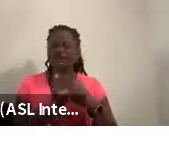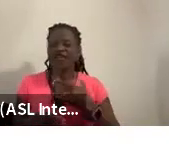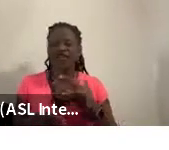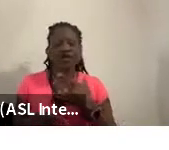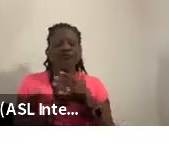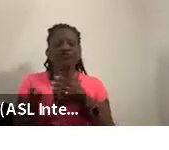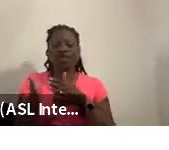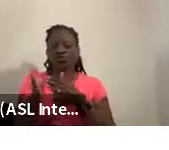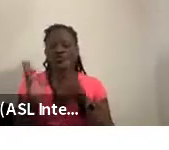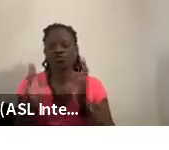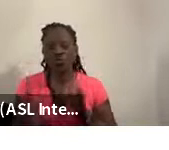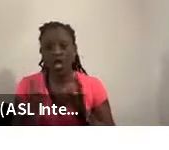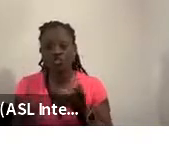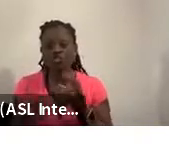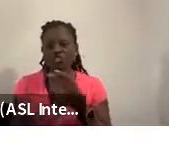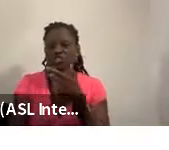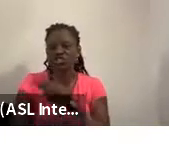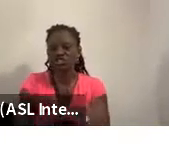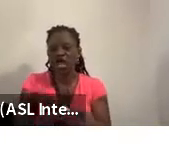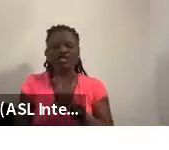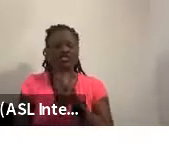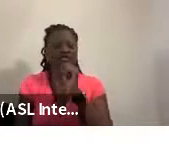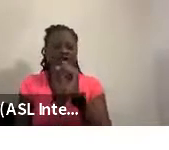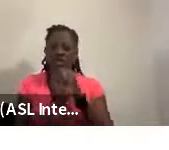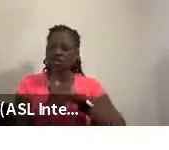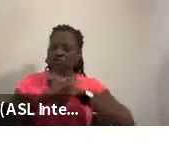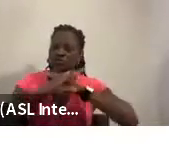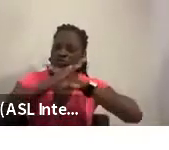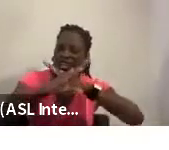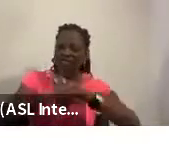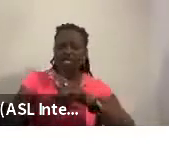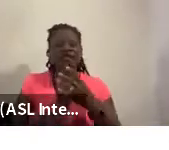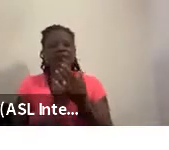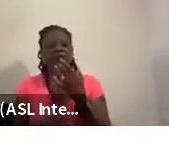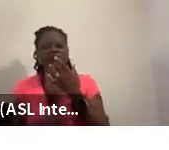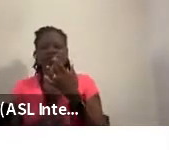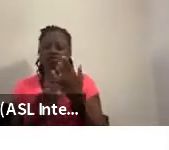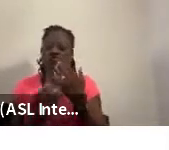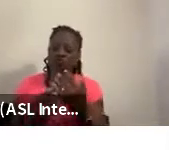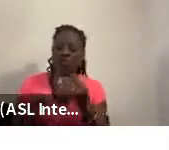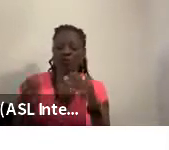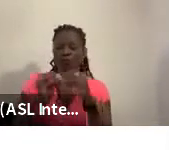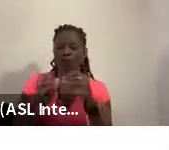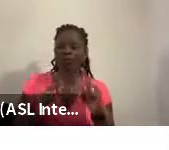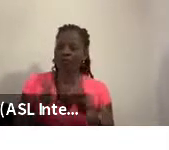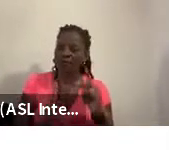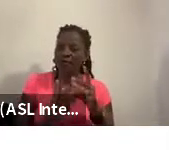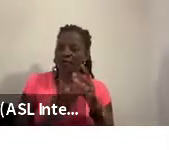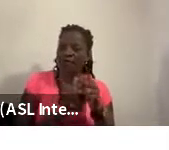that the vaccine wouldn't protect them from getting covid-19. They wanted to wait until more people got vaccinated before getting vaccinated.